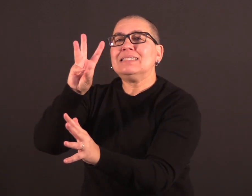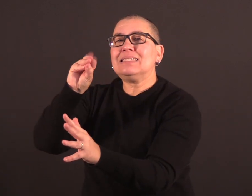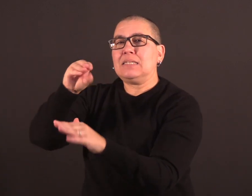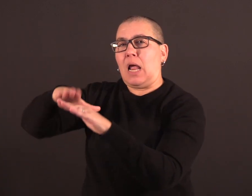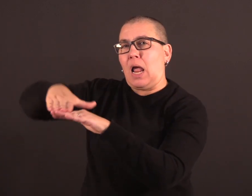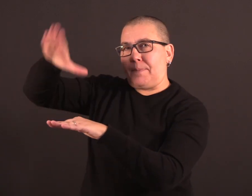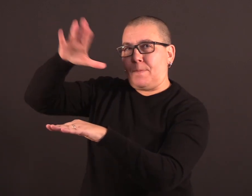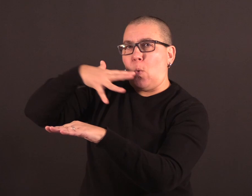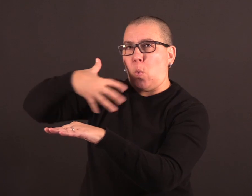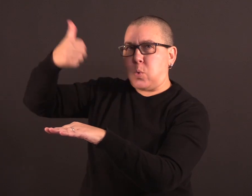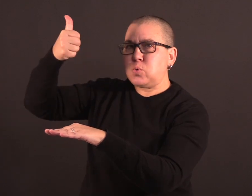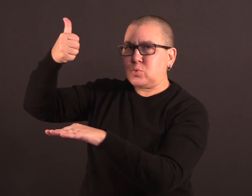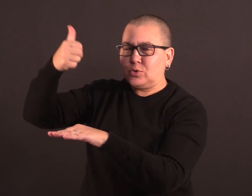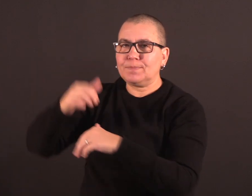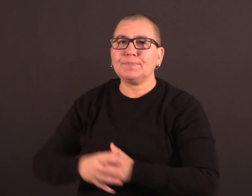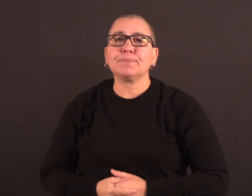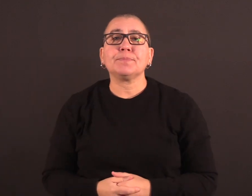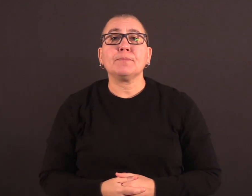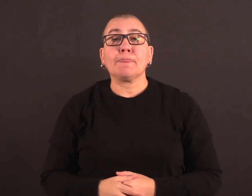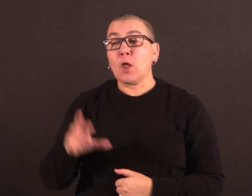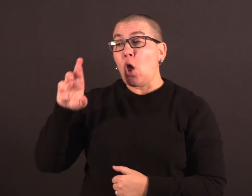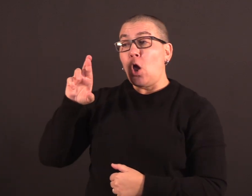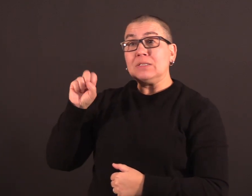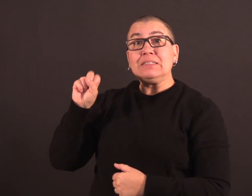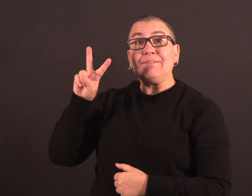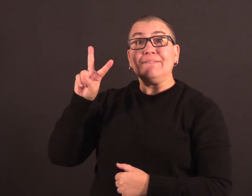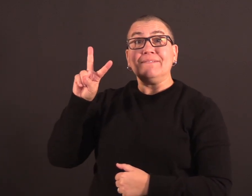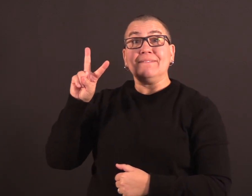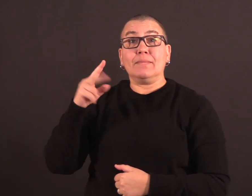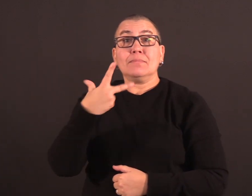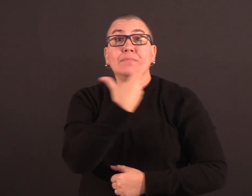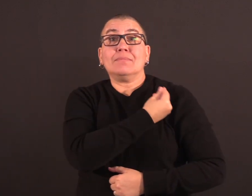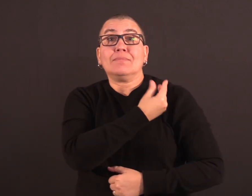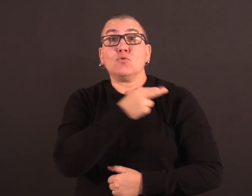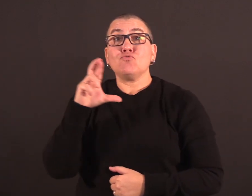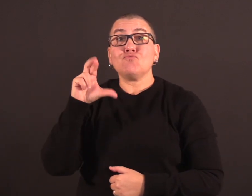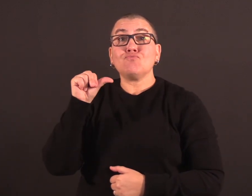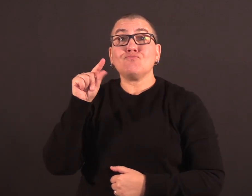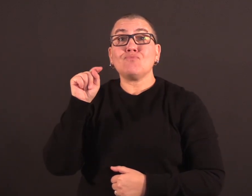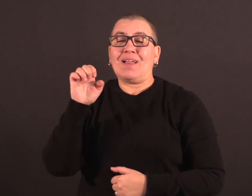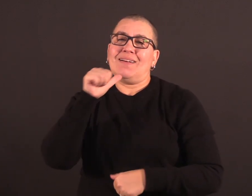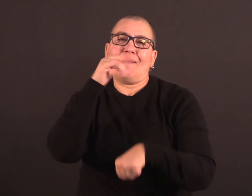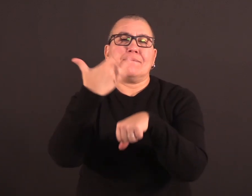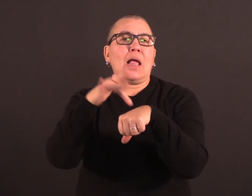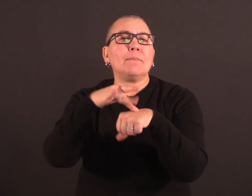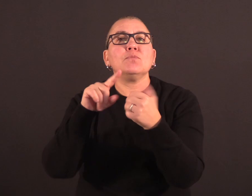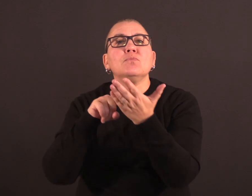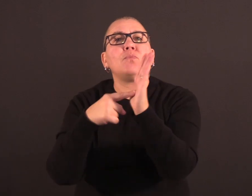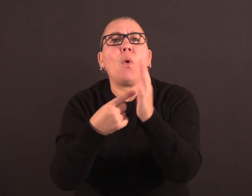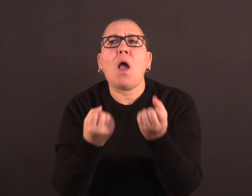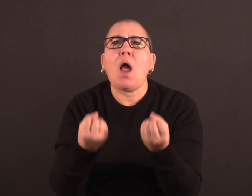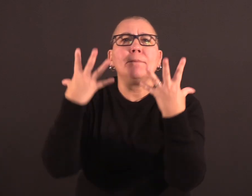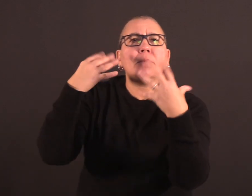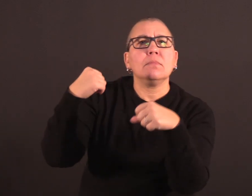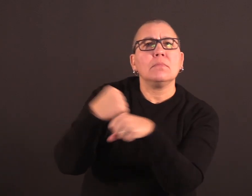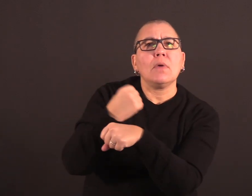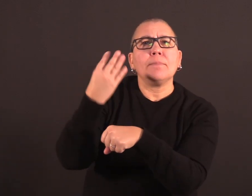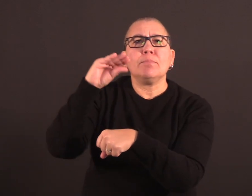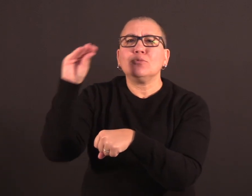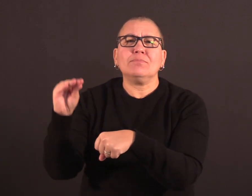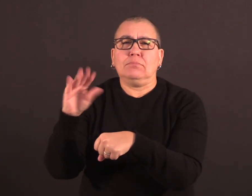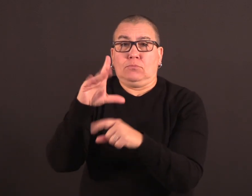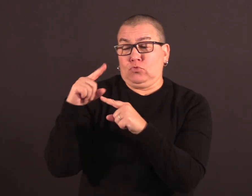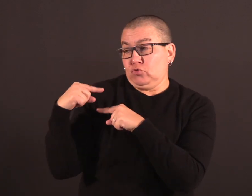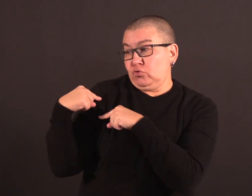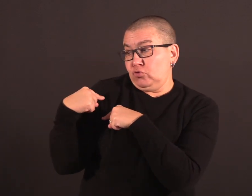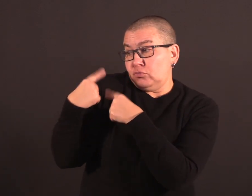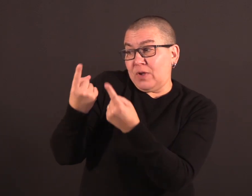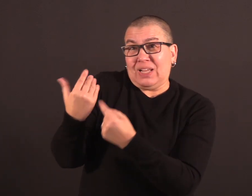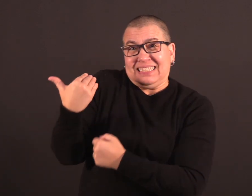are not readily available, but as of Nov. 25, 14.8 percent of those 60 years of age or older